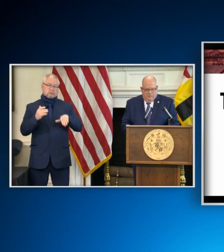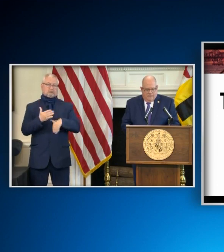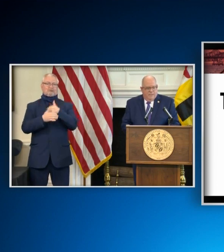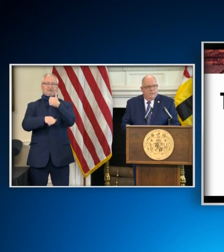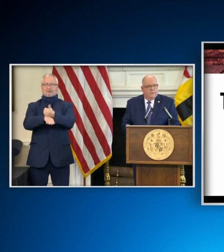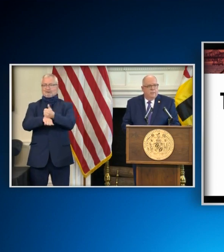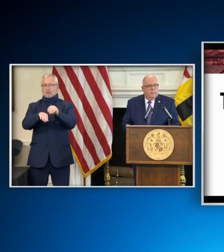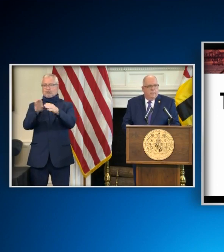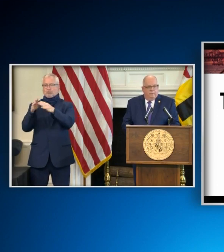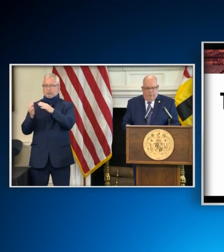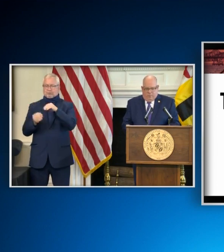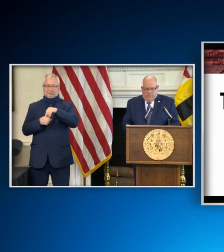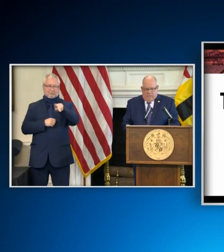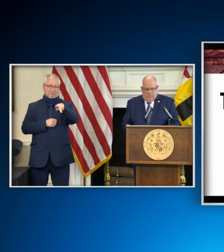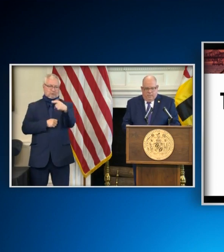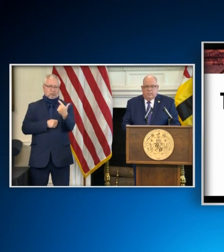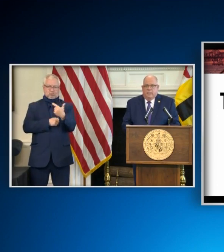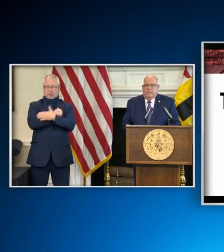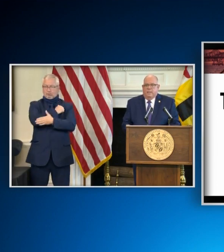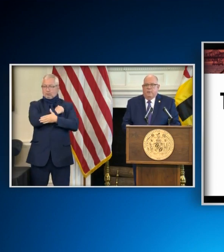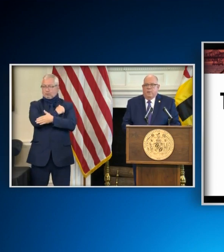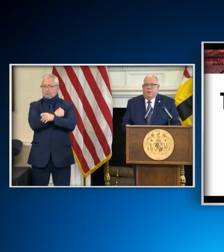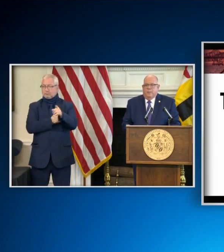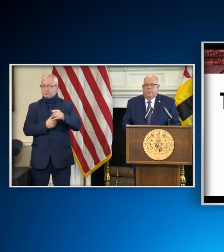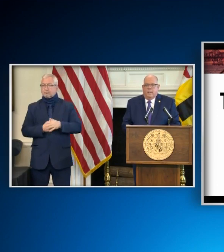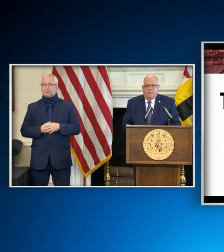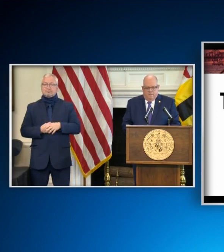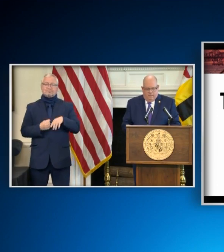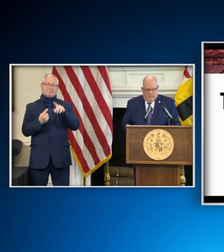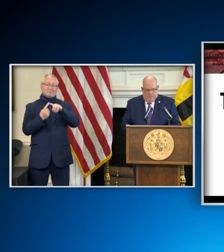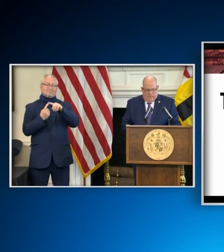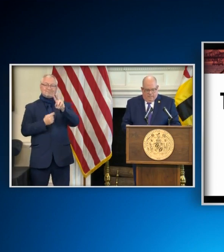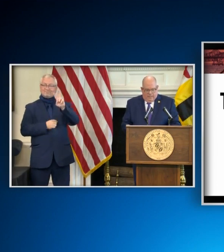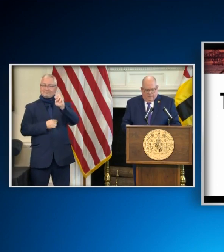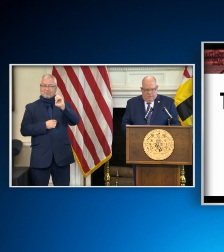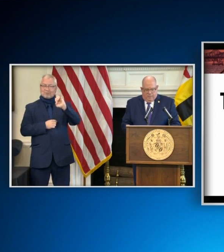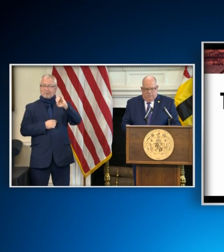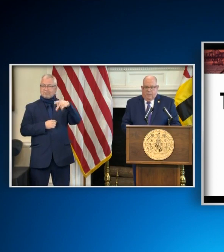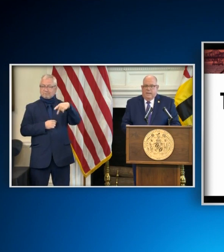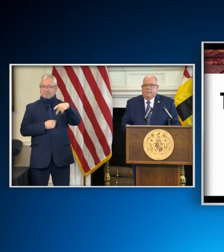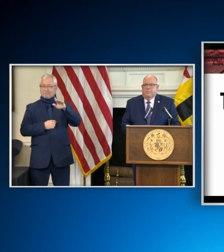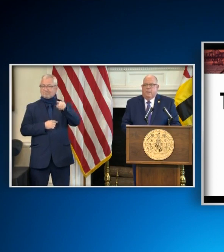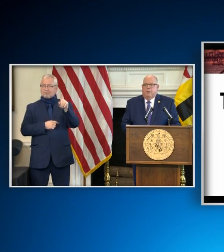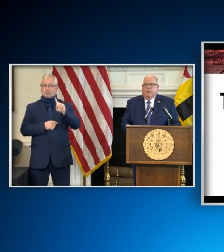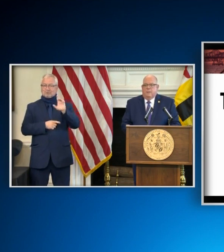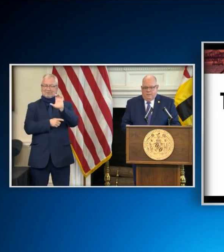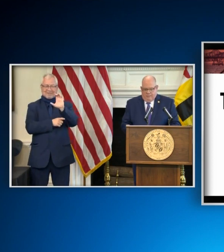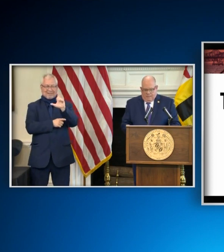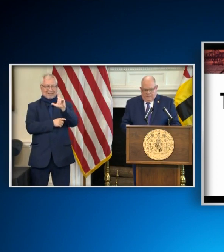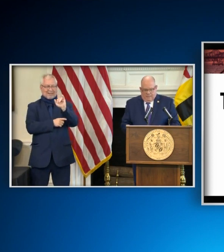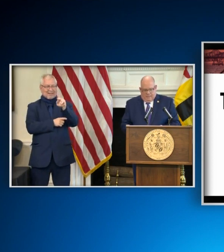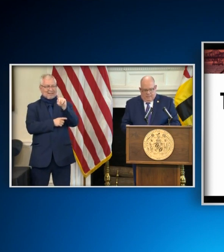WE ARE OPENING ANOTHER TWO TESTING SITES AND PRINCE GEORGE’S COUNTY THIS WEEK.